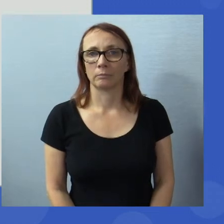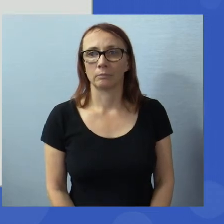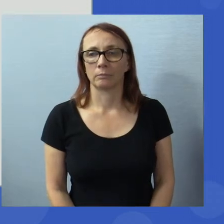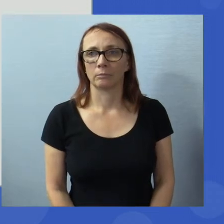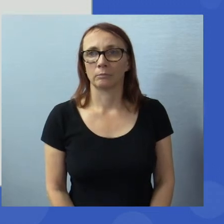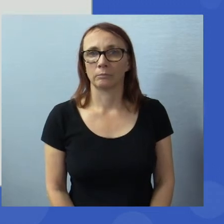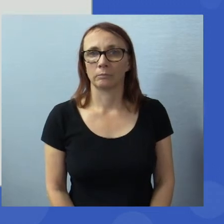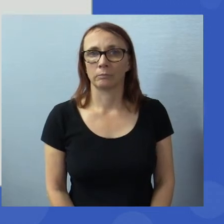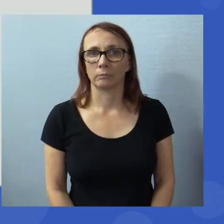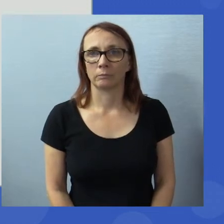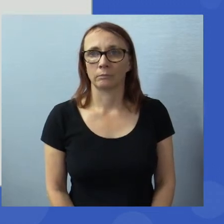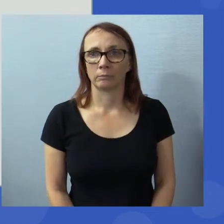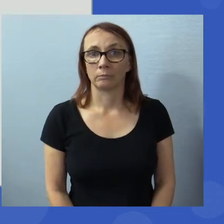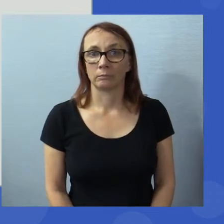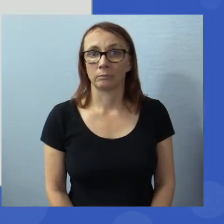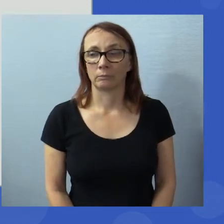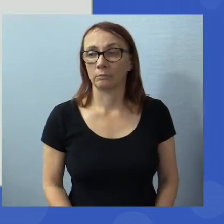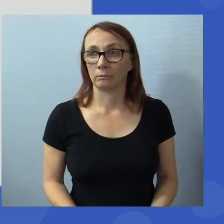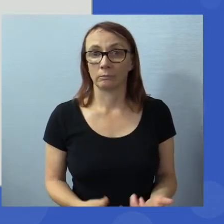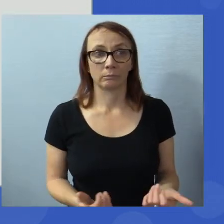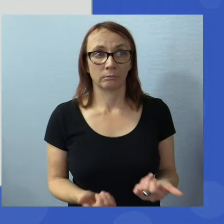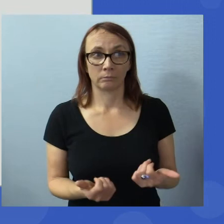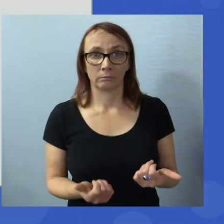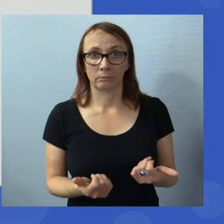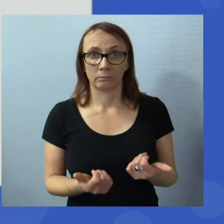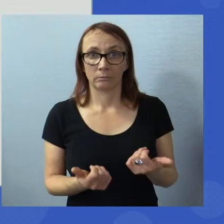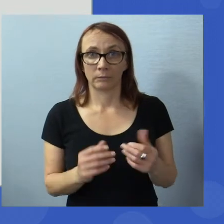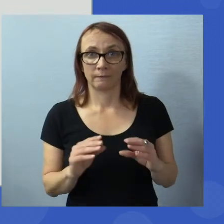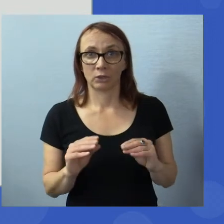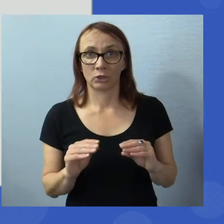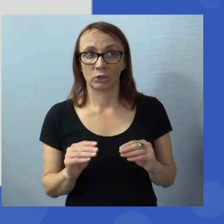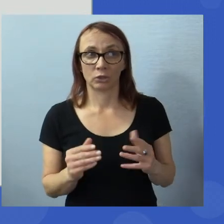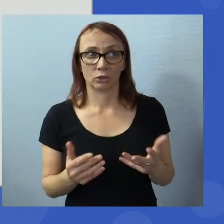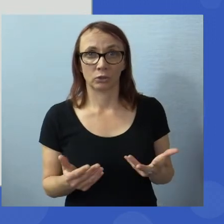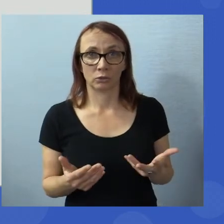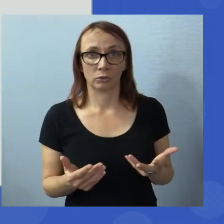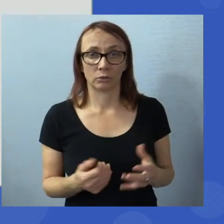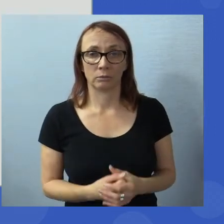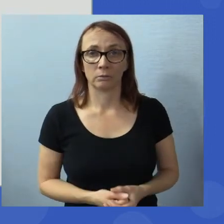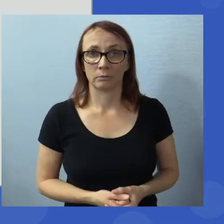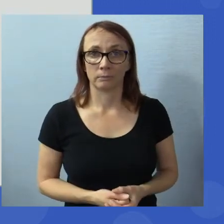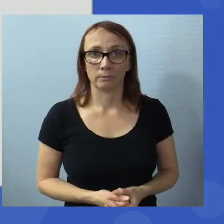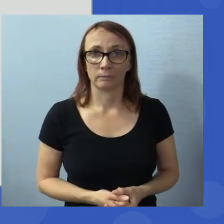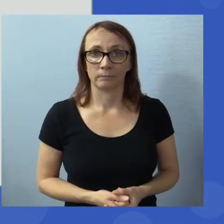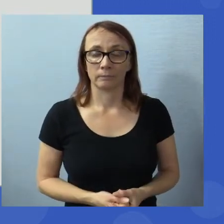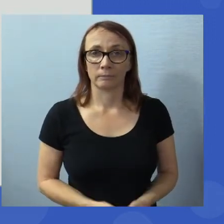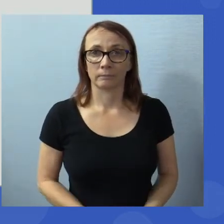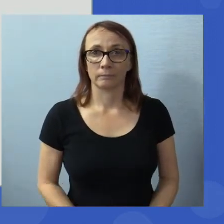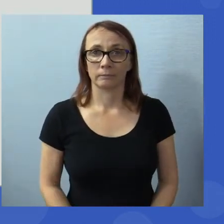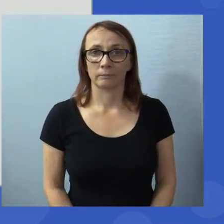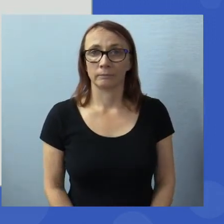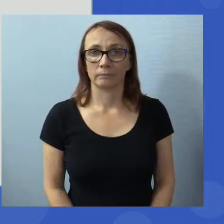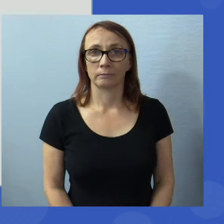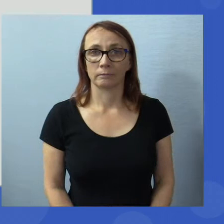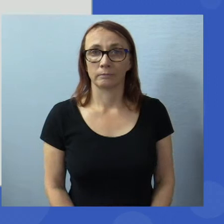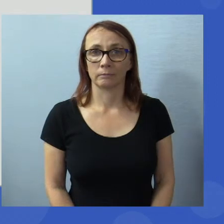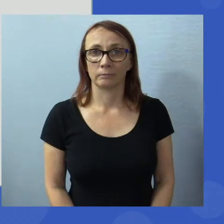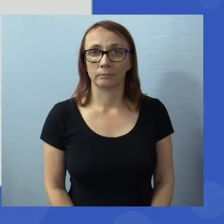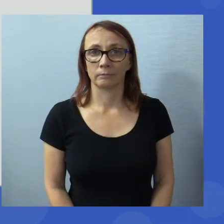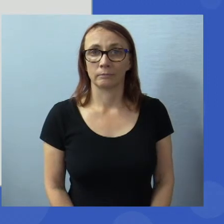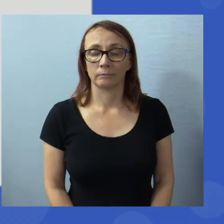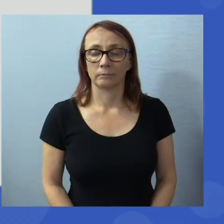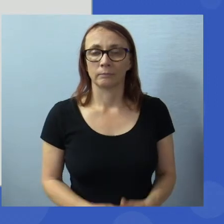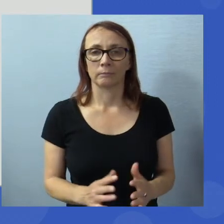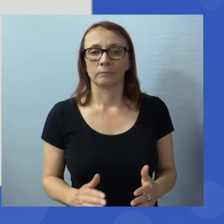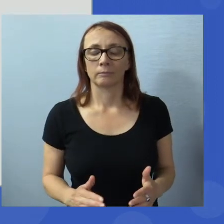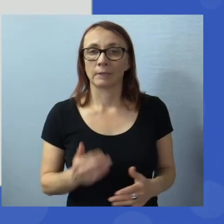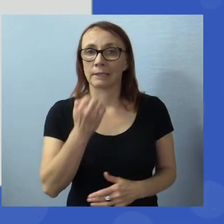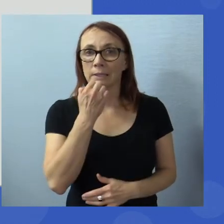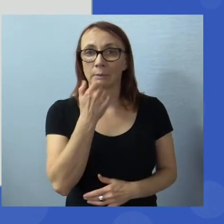okay any last consideration of that statement moving on to number seven to